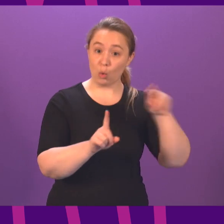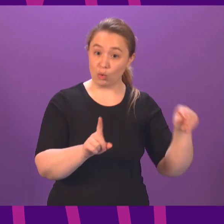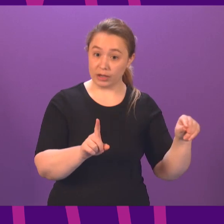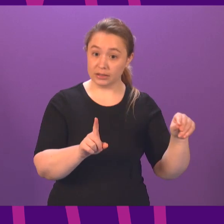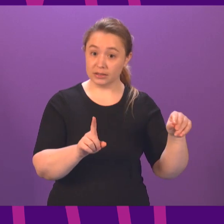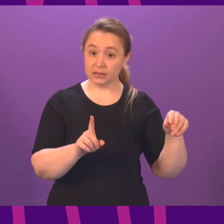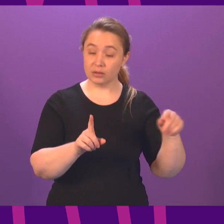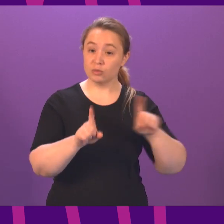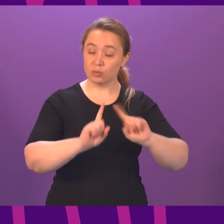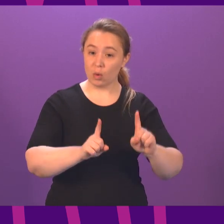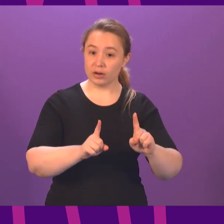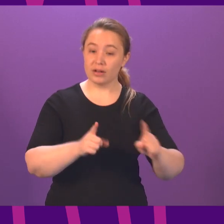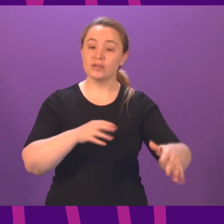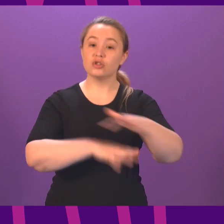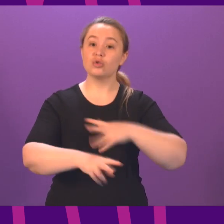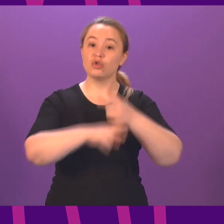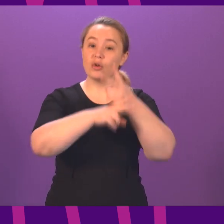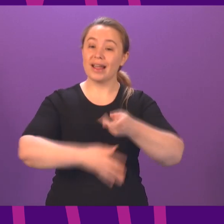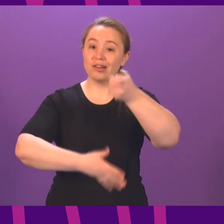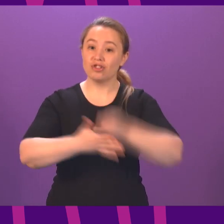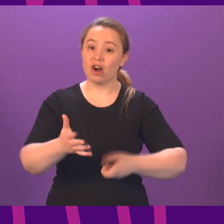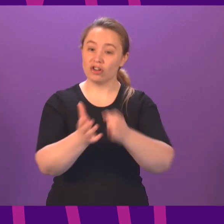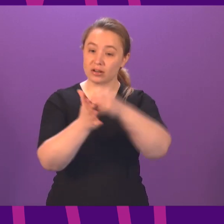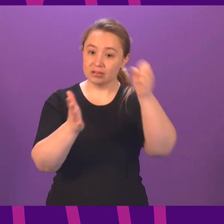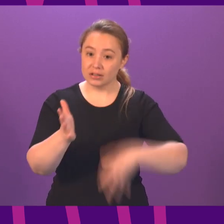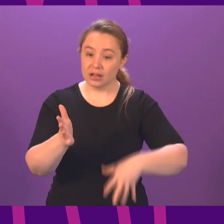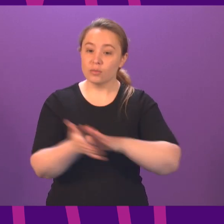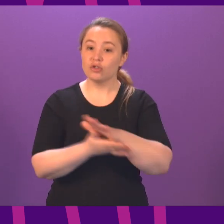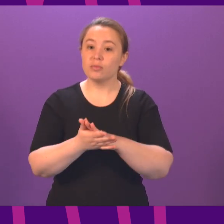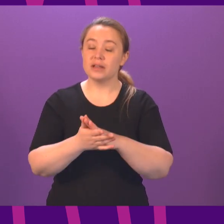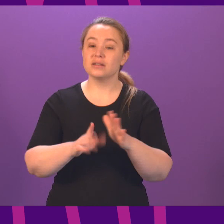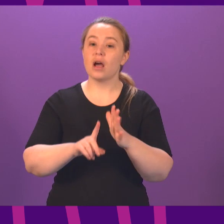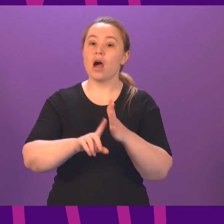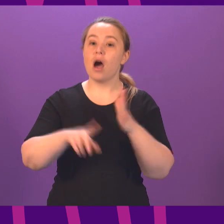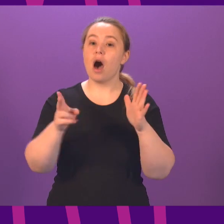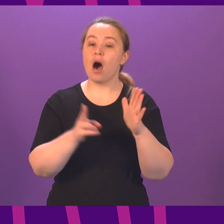non-residential social care charging, providing unpaid carers with improved recognition and